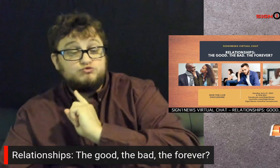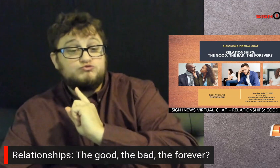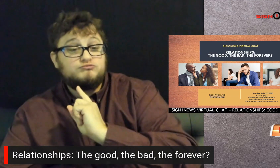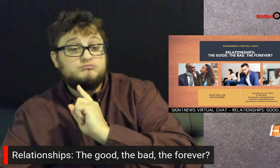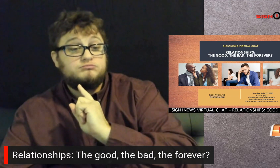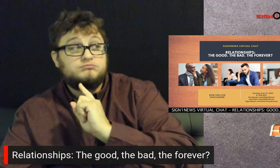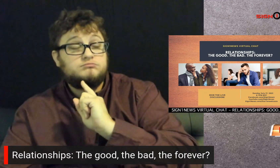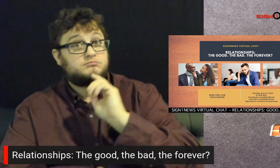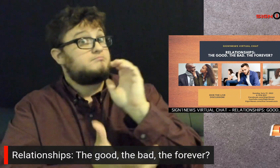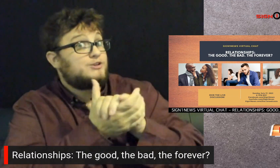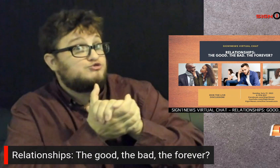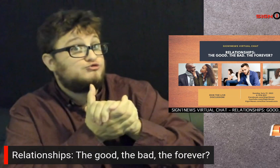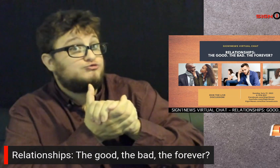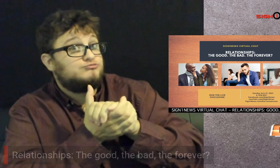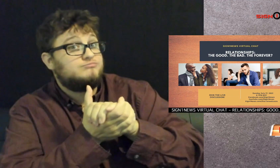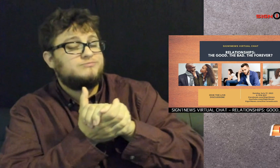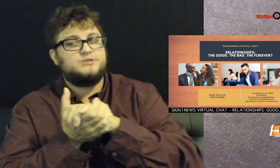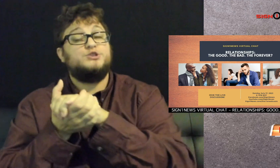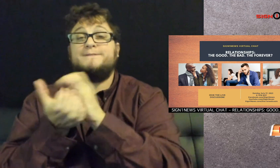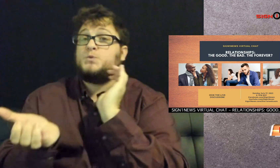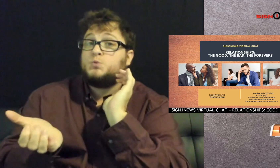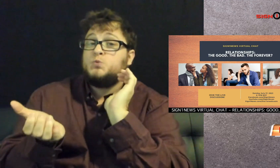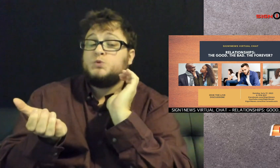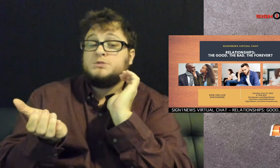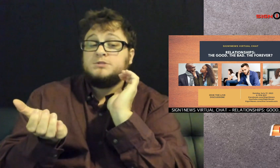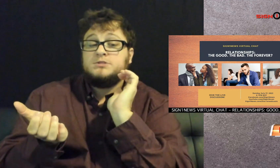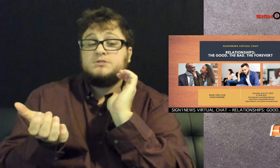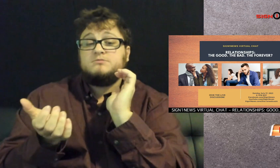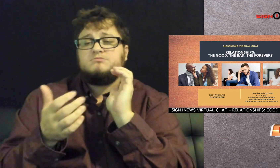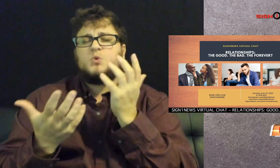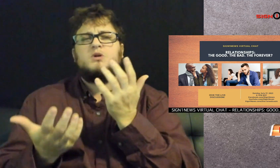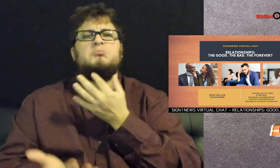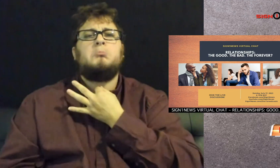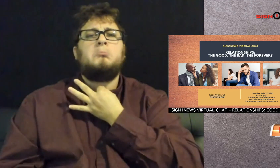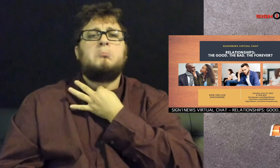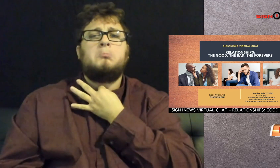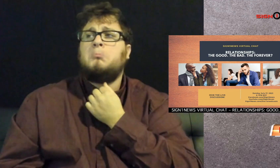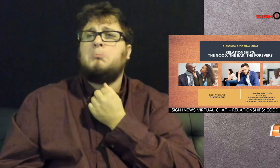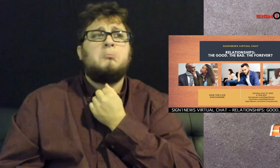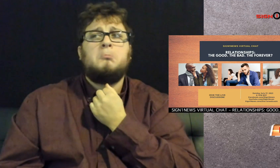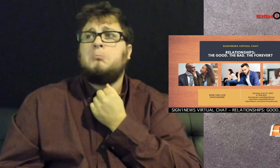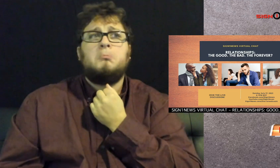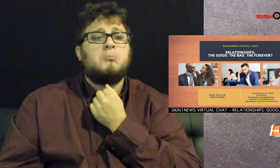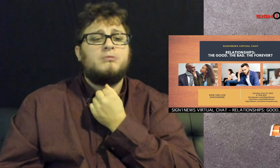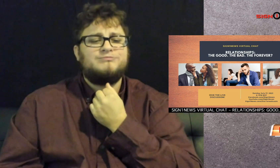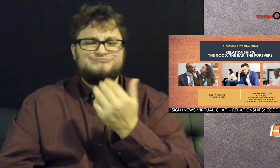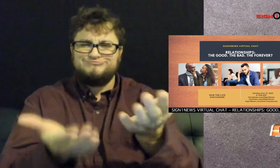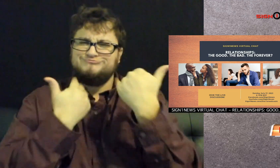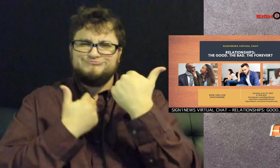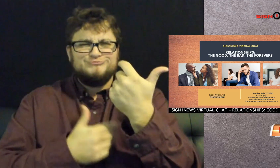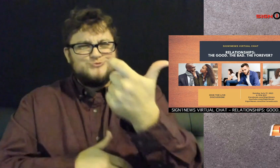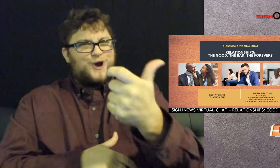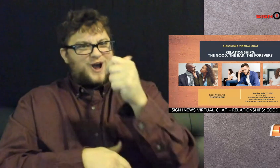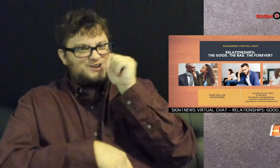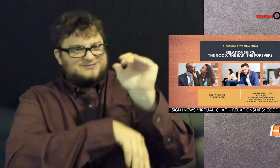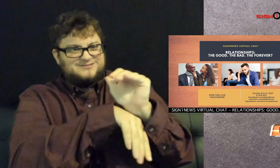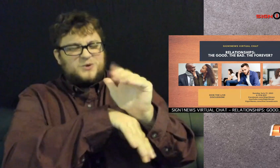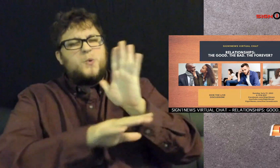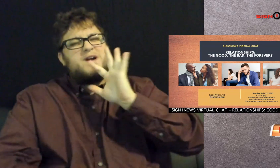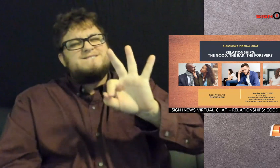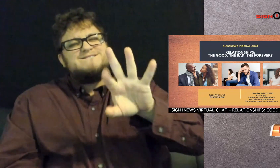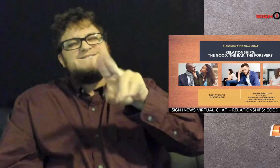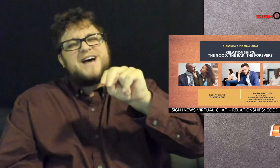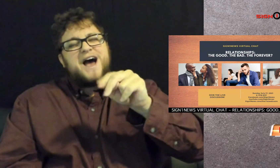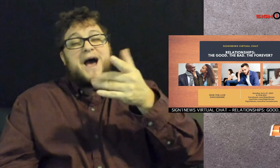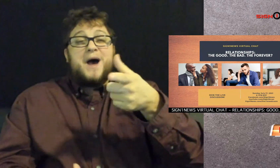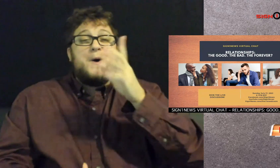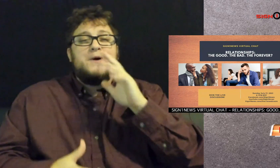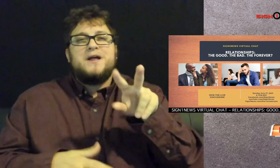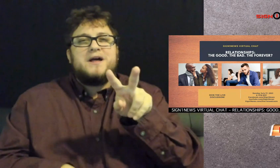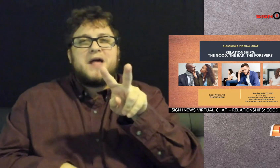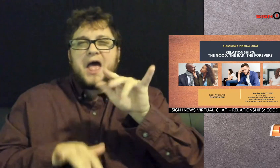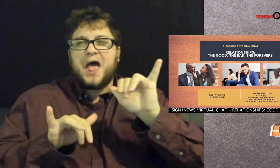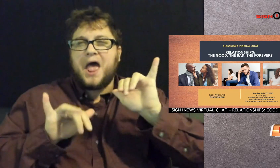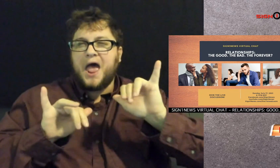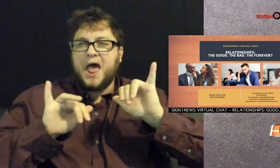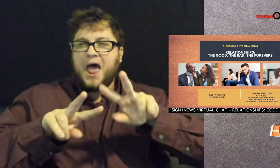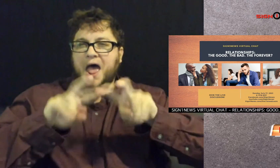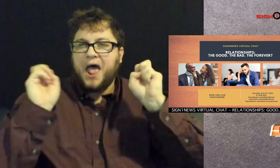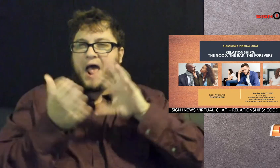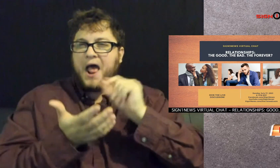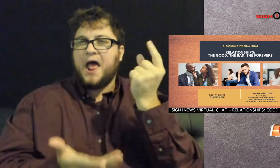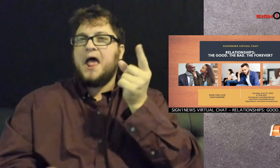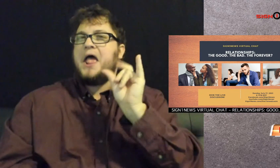if you're single married divorced or just curious tune in this is going to be fun and informative